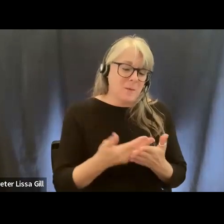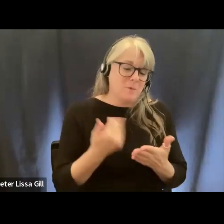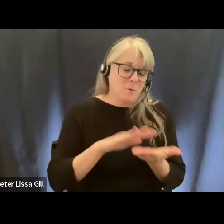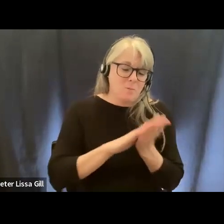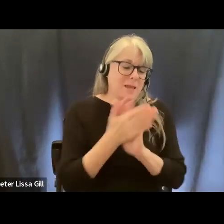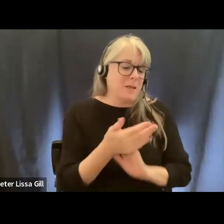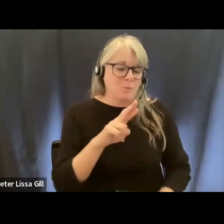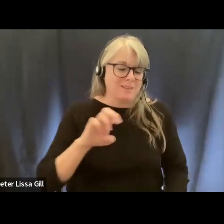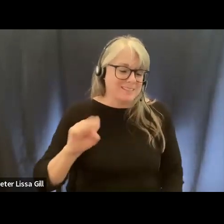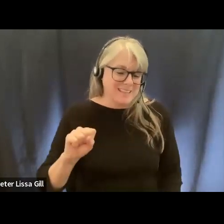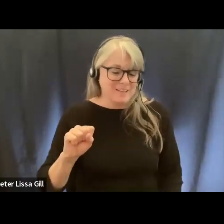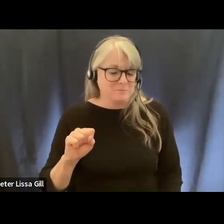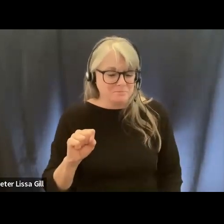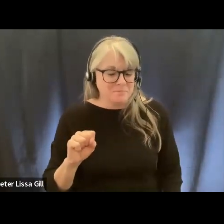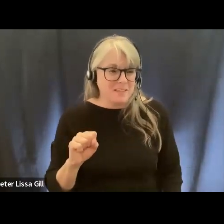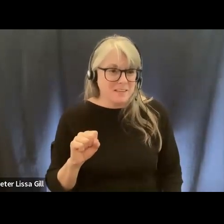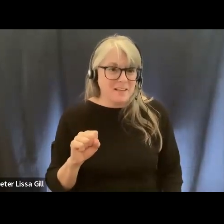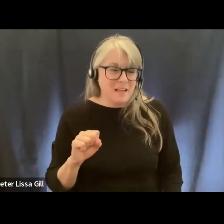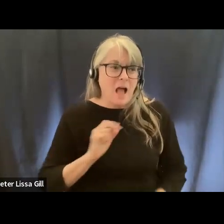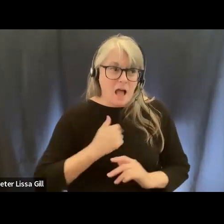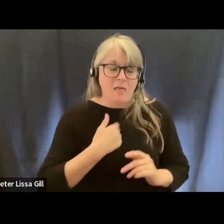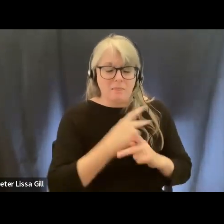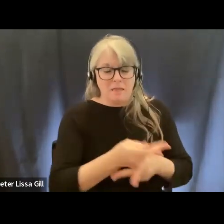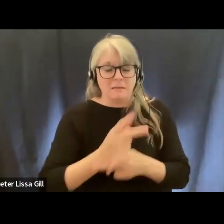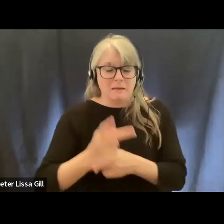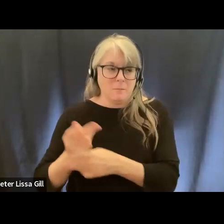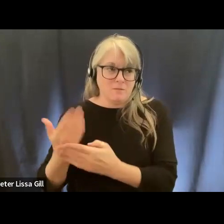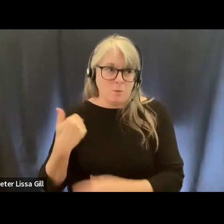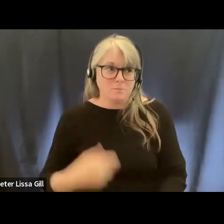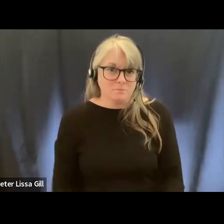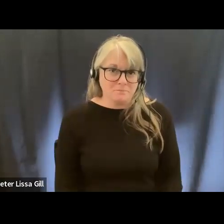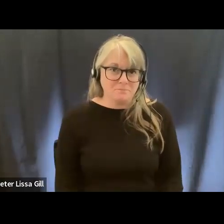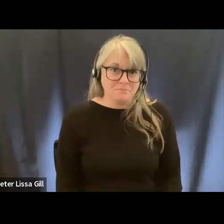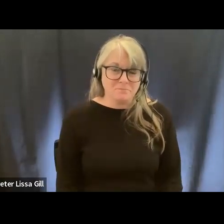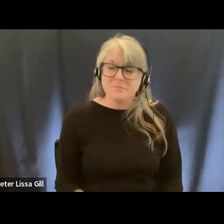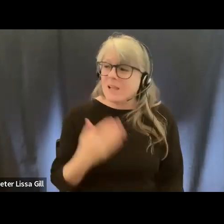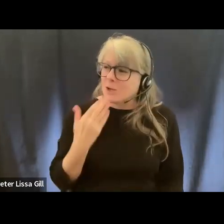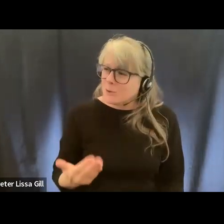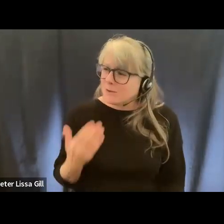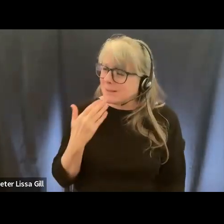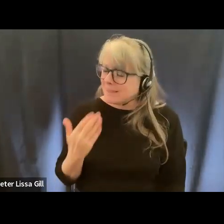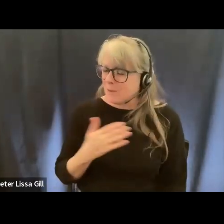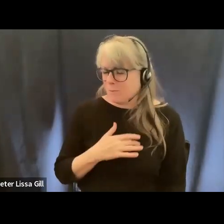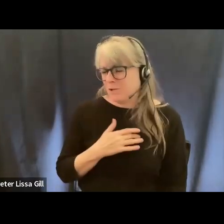I actually did lending. Yeah.